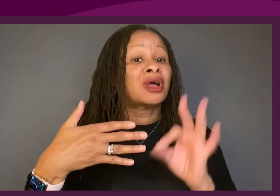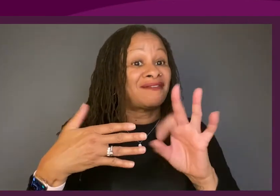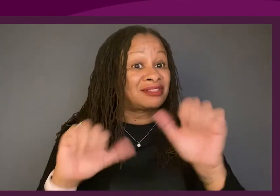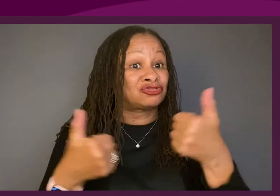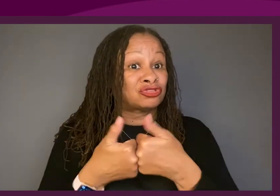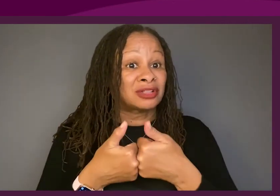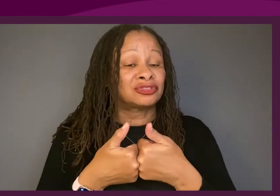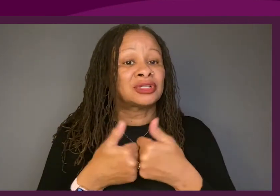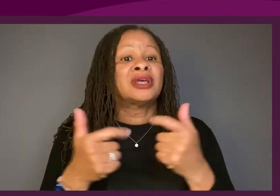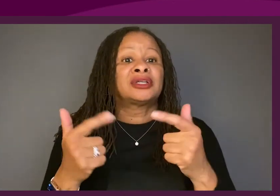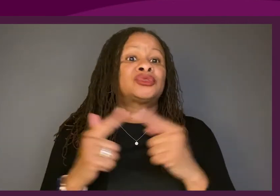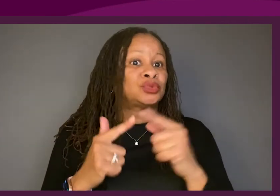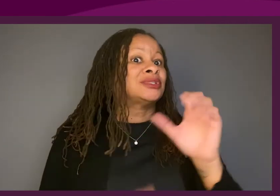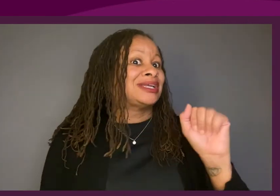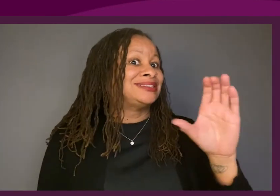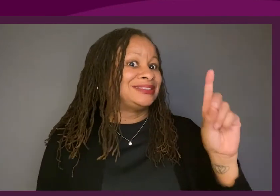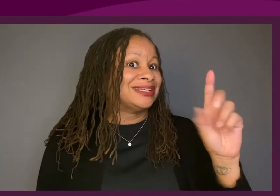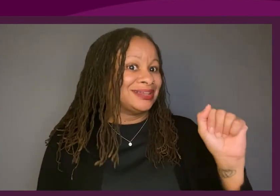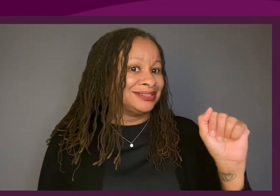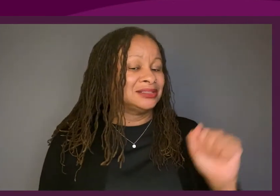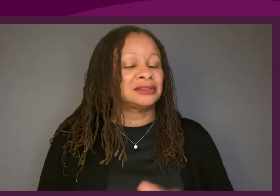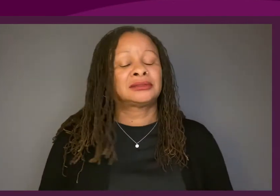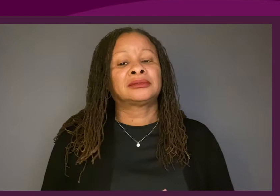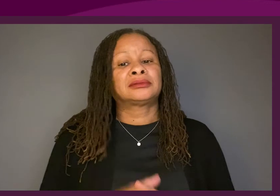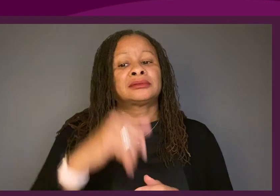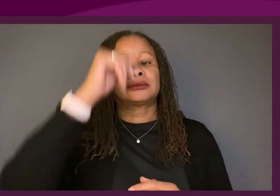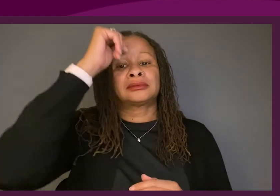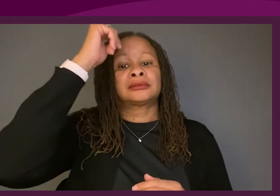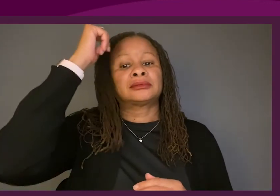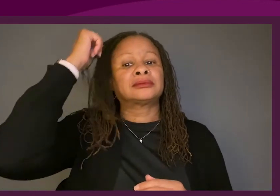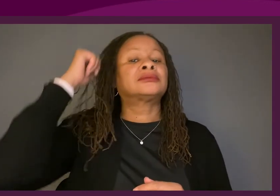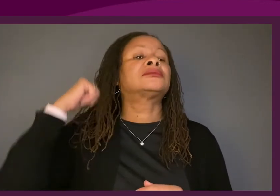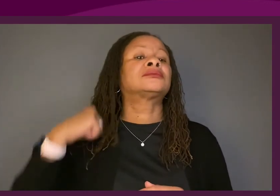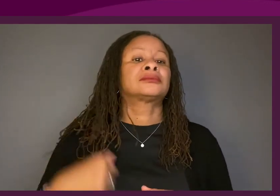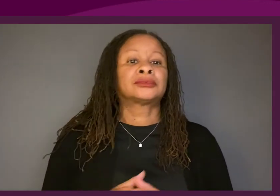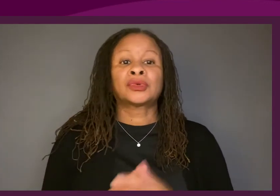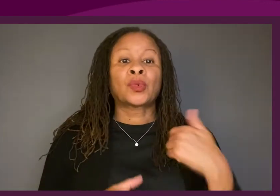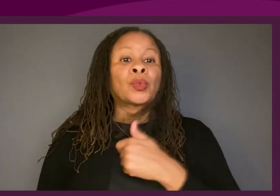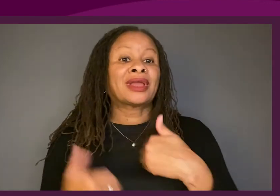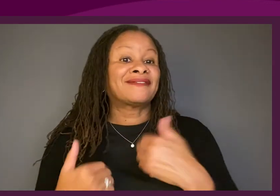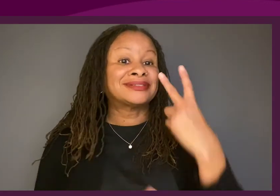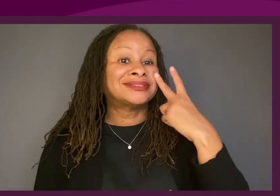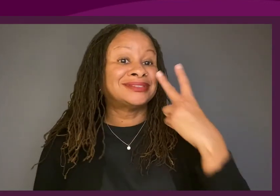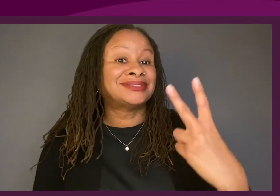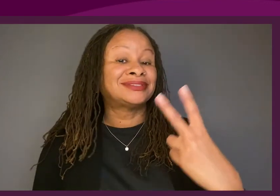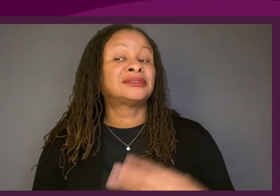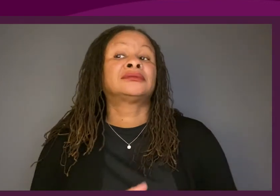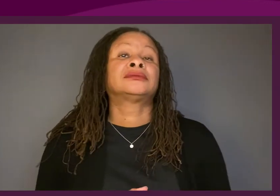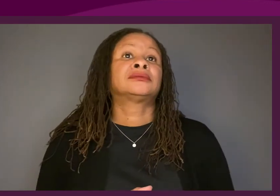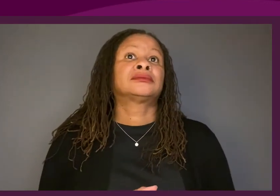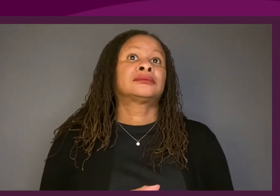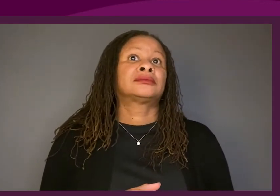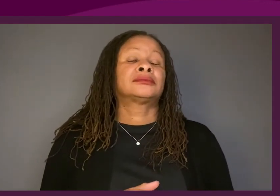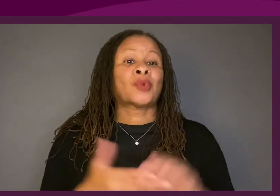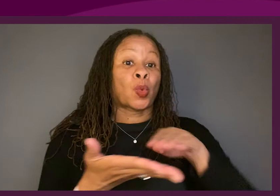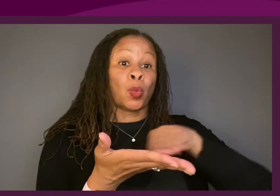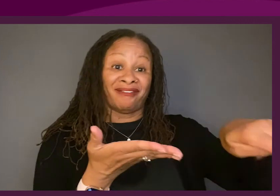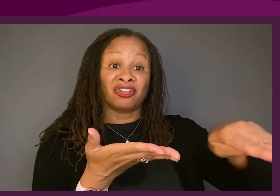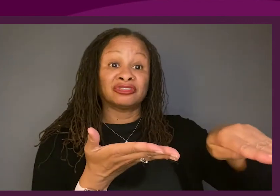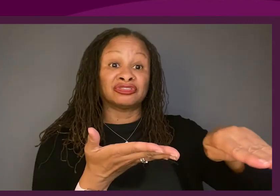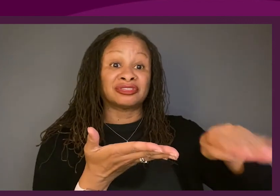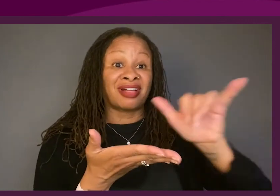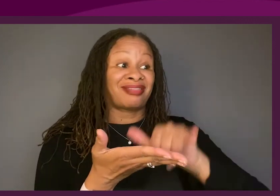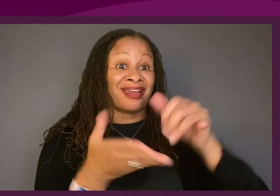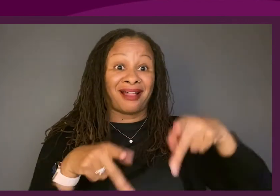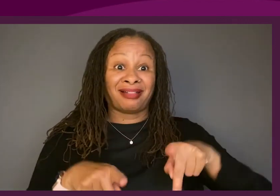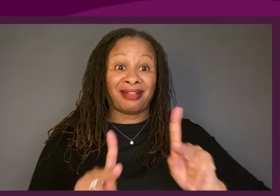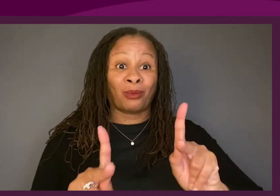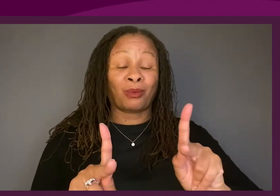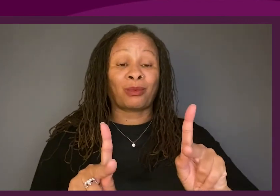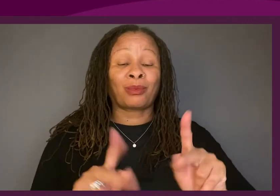been waivers that have allowed people to be moved from hospital beds into long-term care